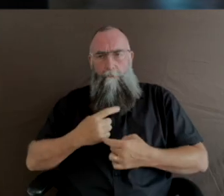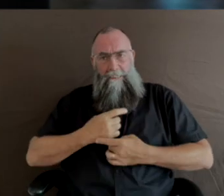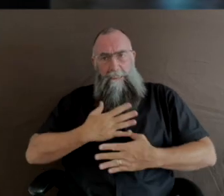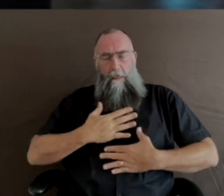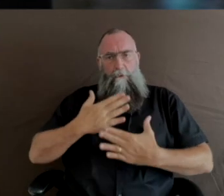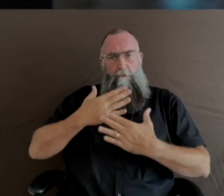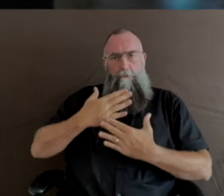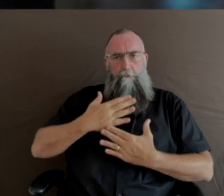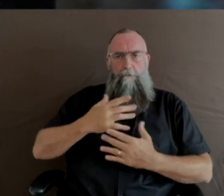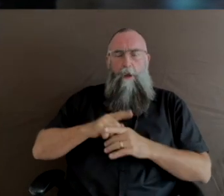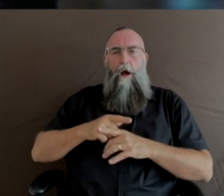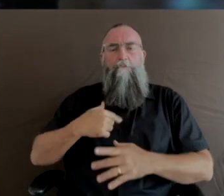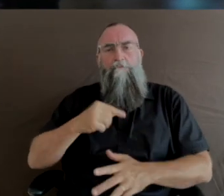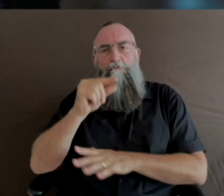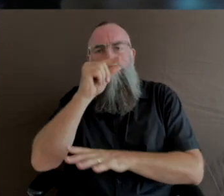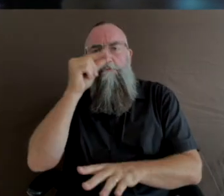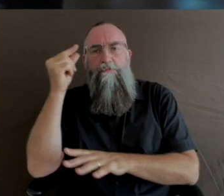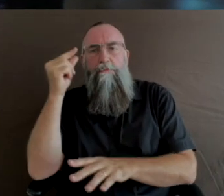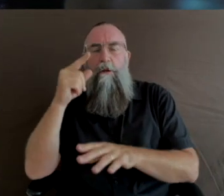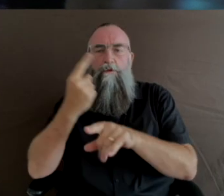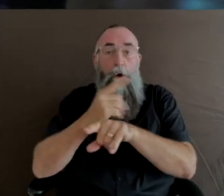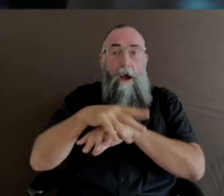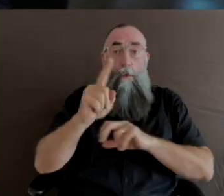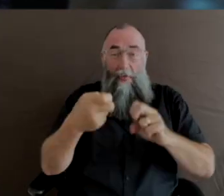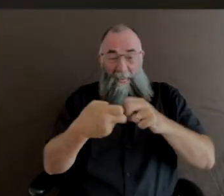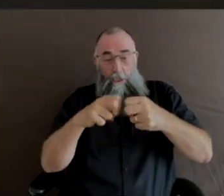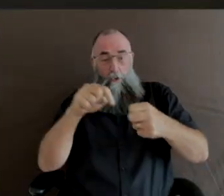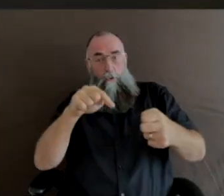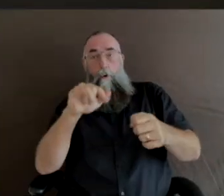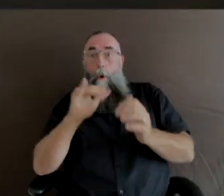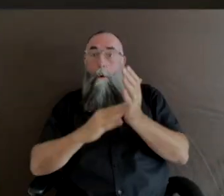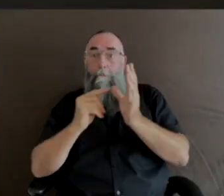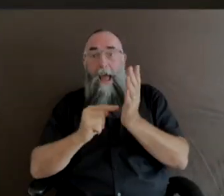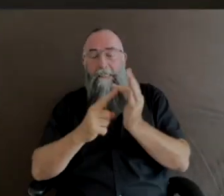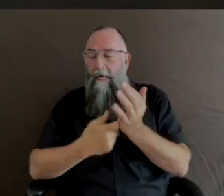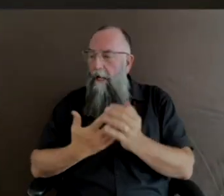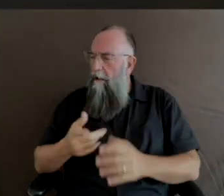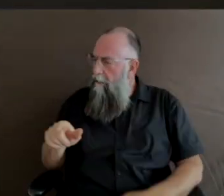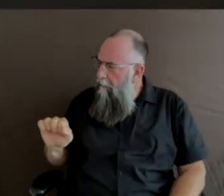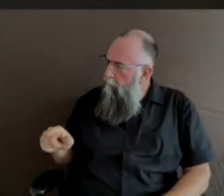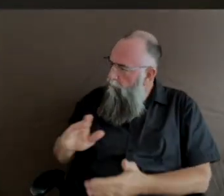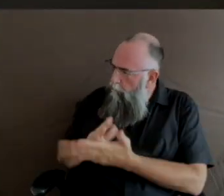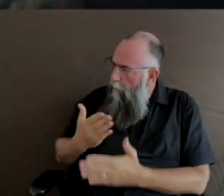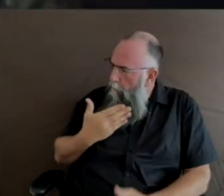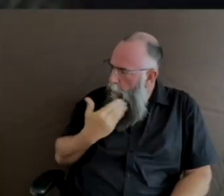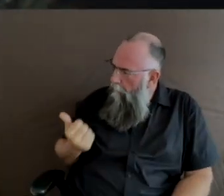In terms of thinking about that issue or matter. It was beautiful, reflective, thoughtful and fun. I guess,